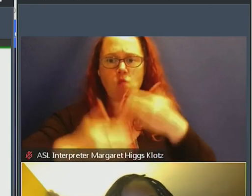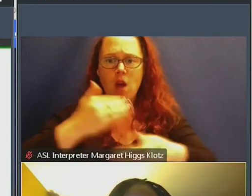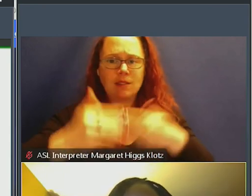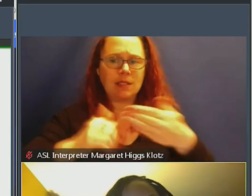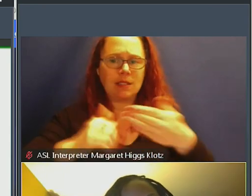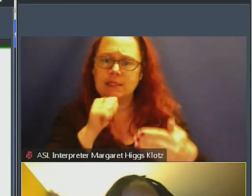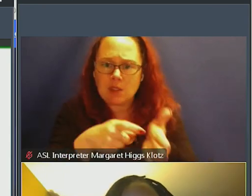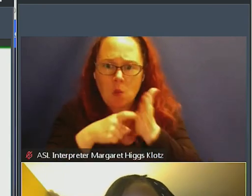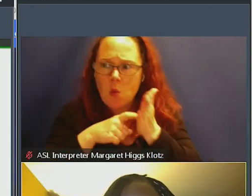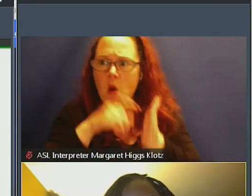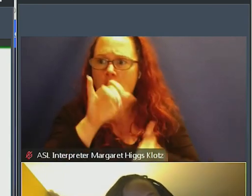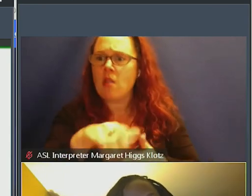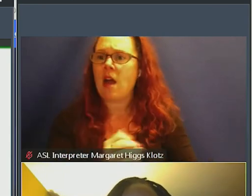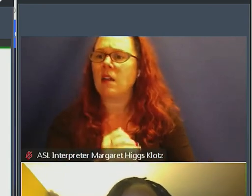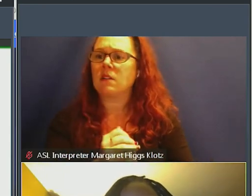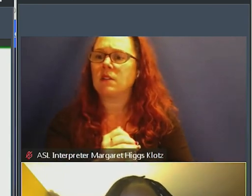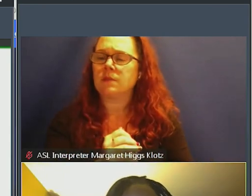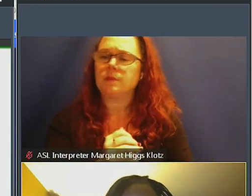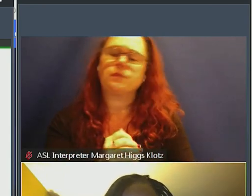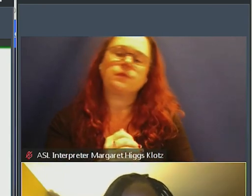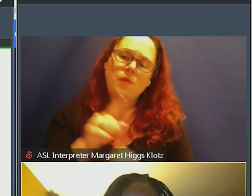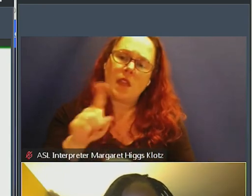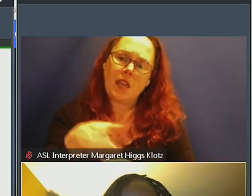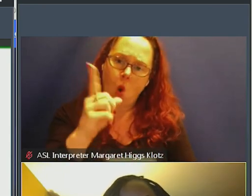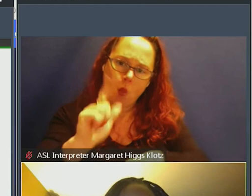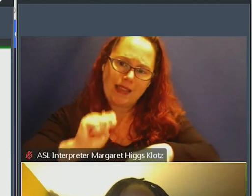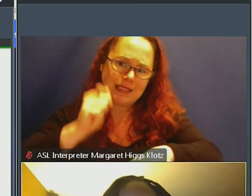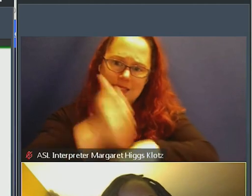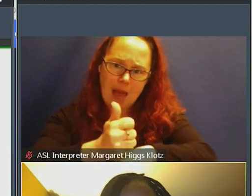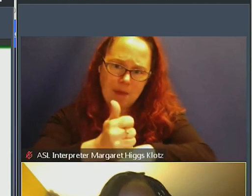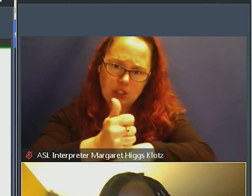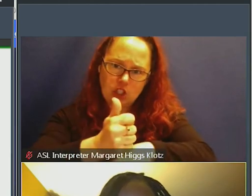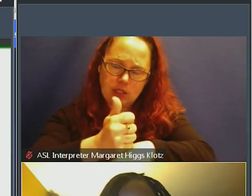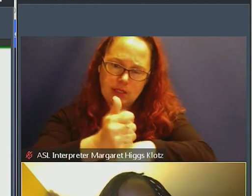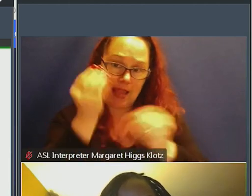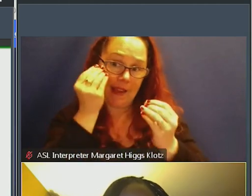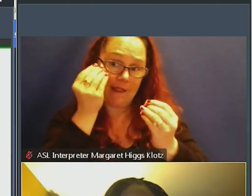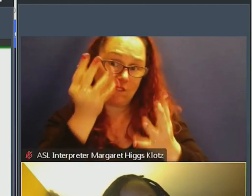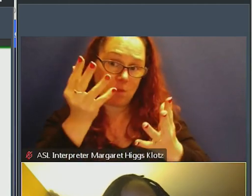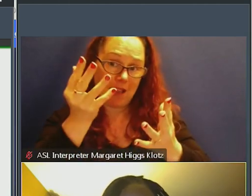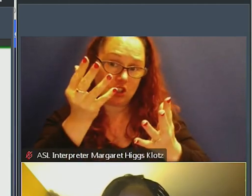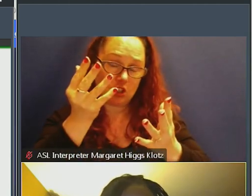The mandatory referral process only establishes information that we can give.